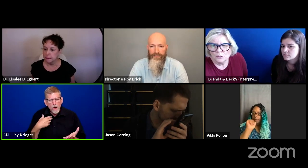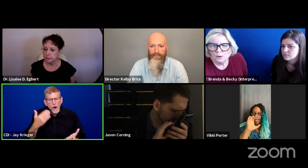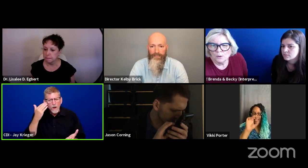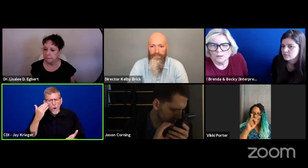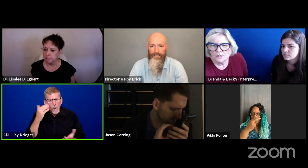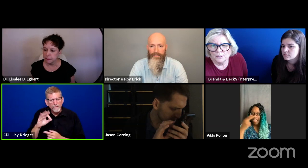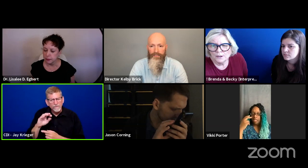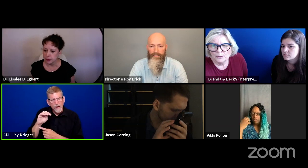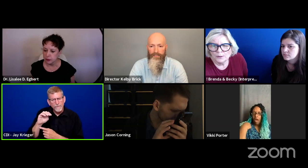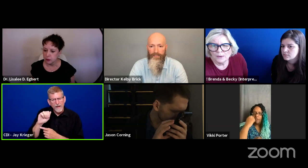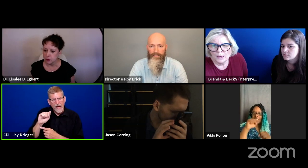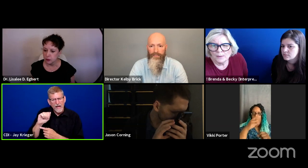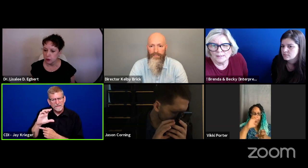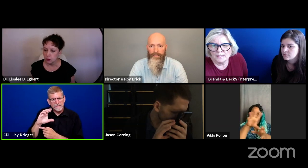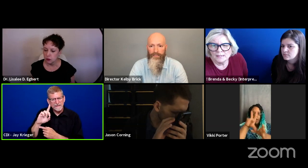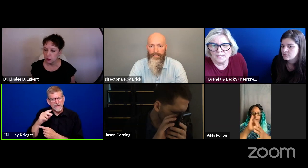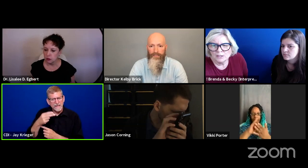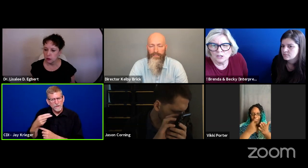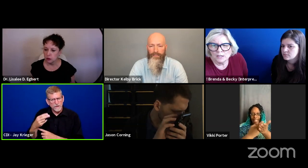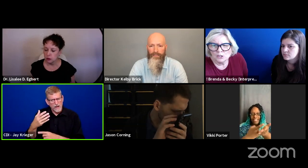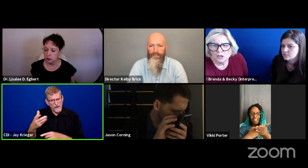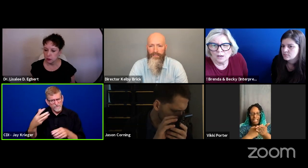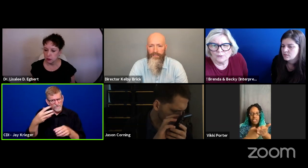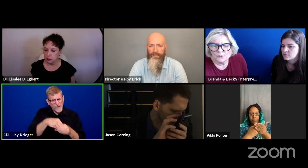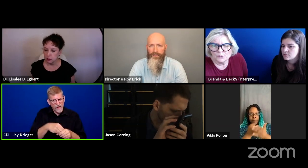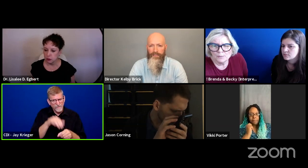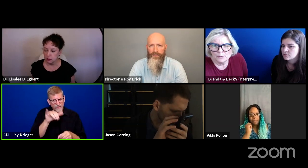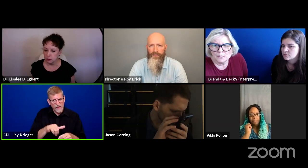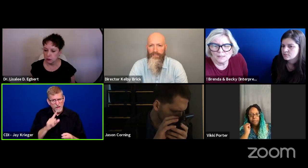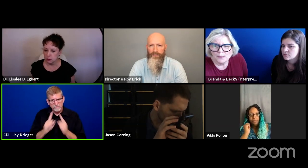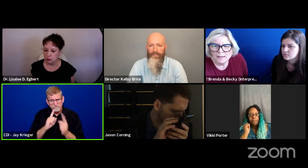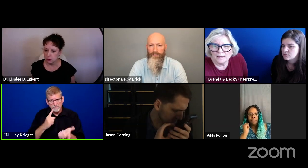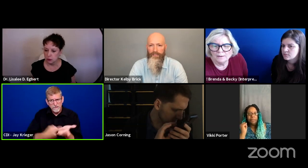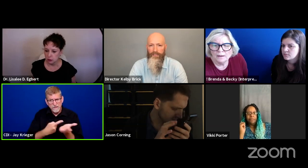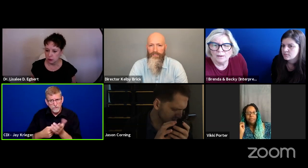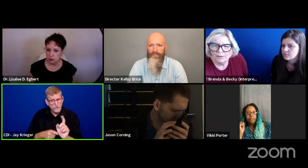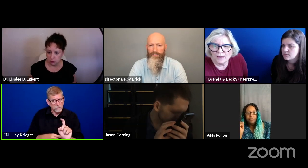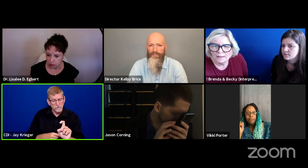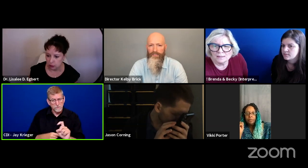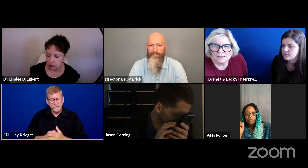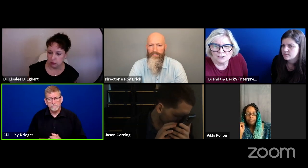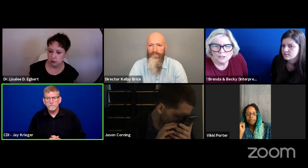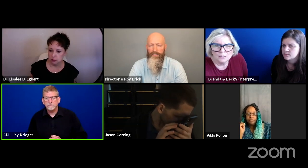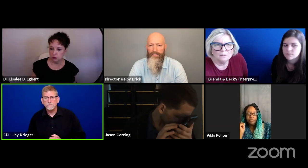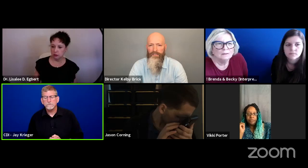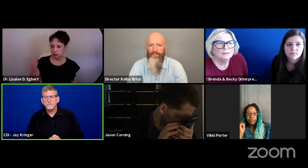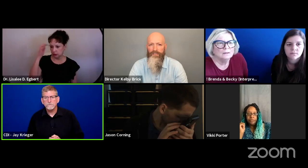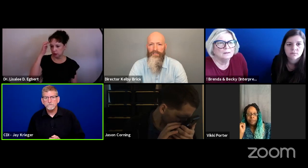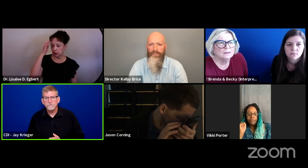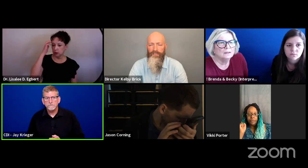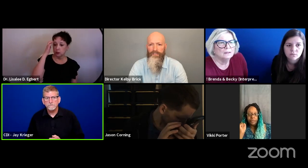So I want to know if MACDHH officers can participate in that discussion.